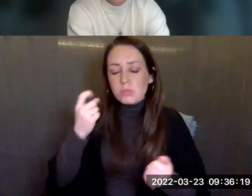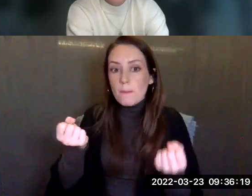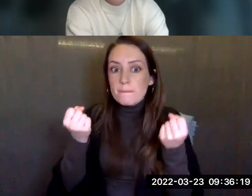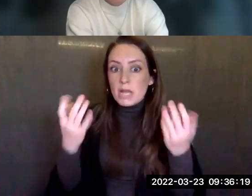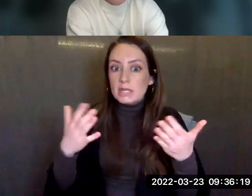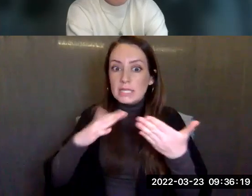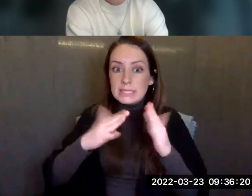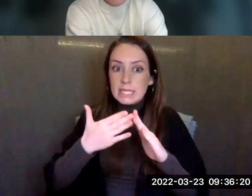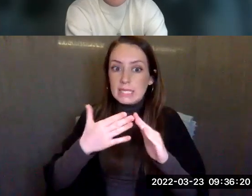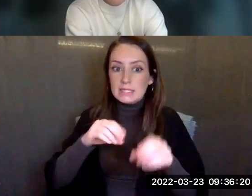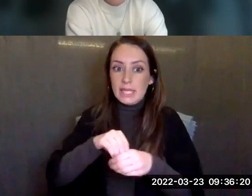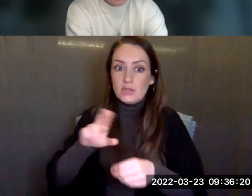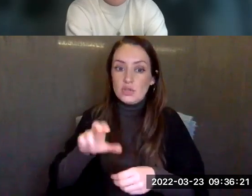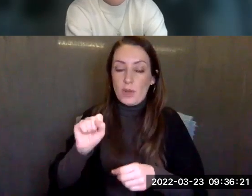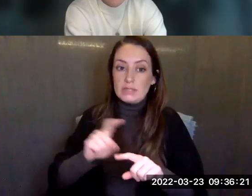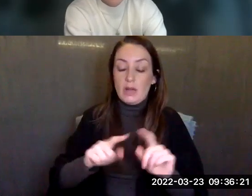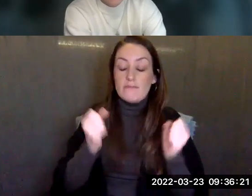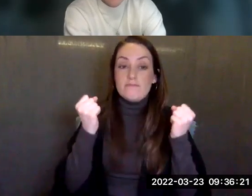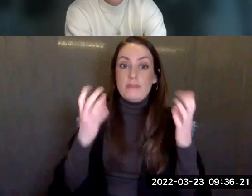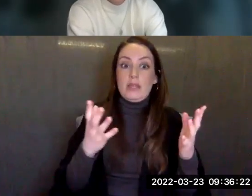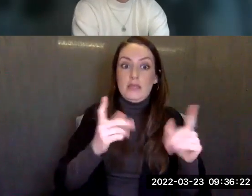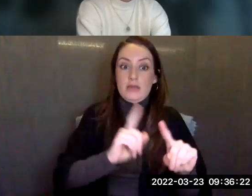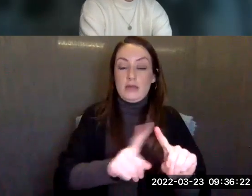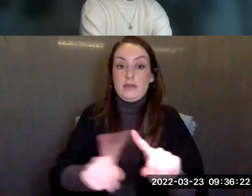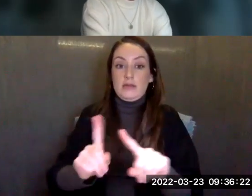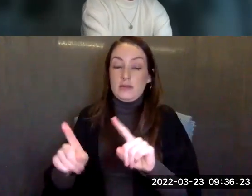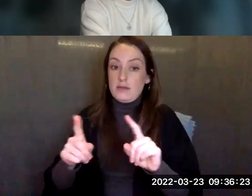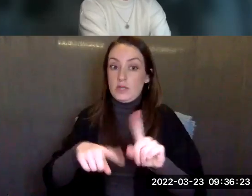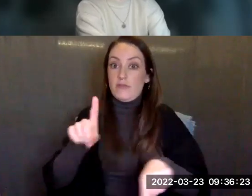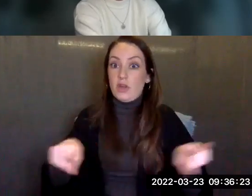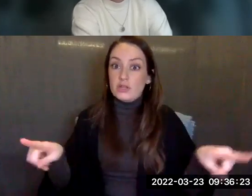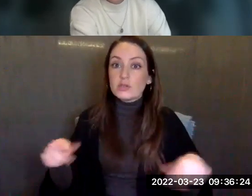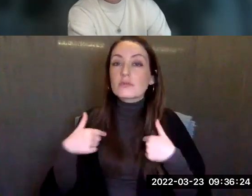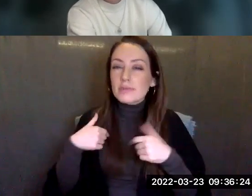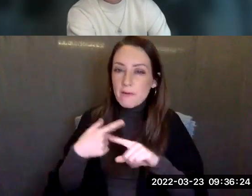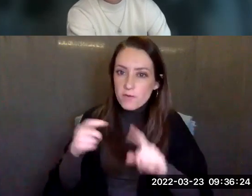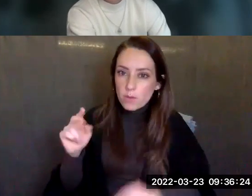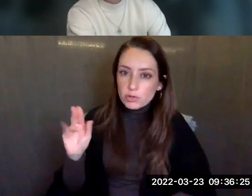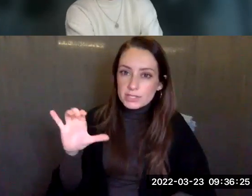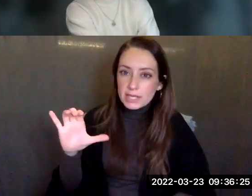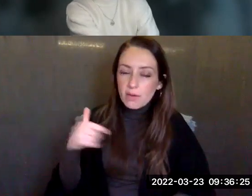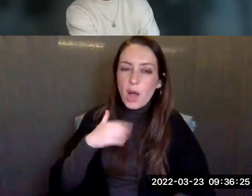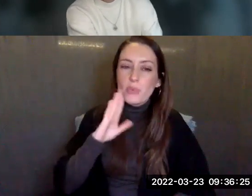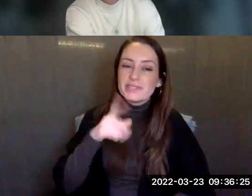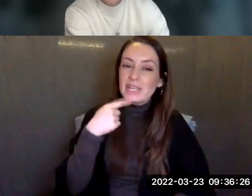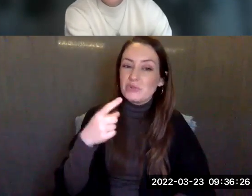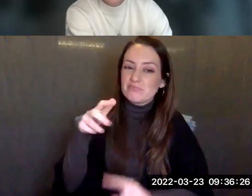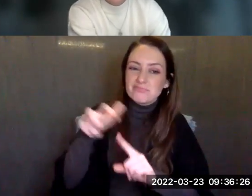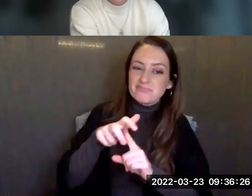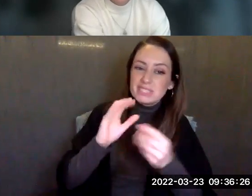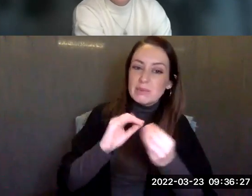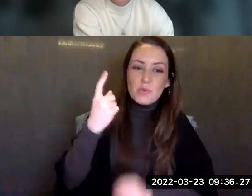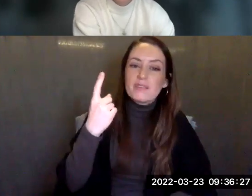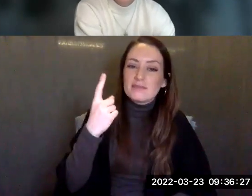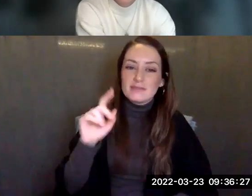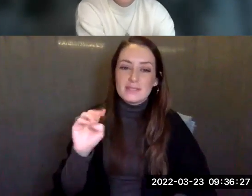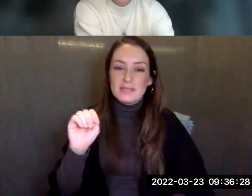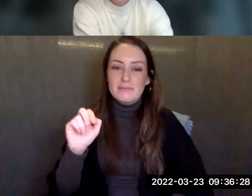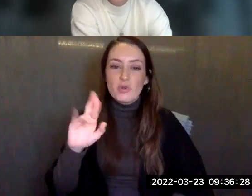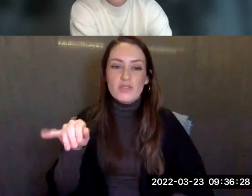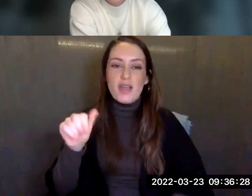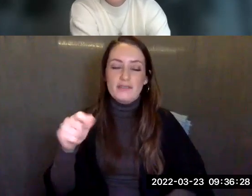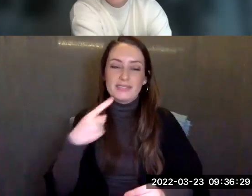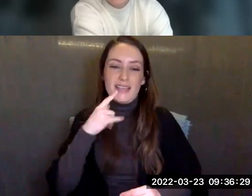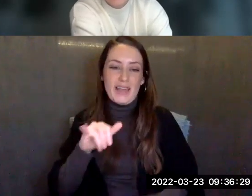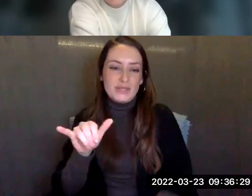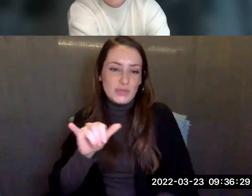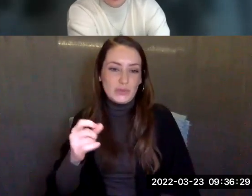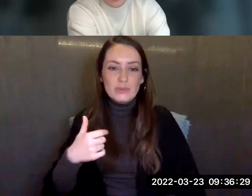But I am from New York City, so I will say New York City is the best city, as said that's just my completely biased opinion.